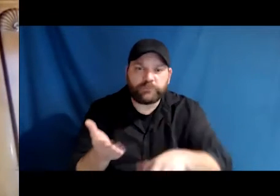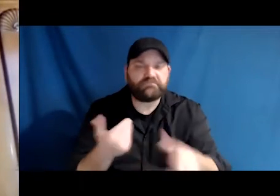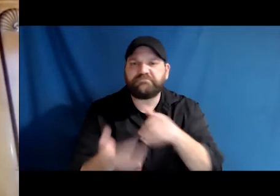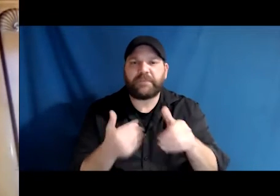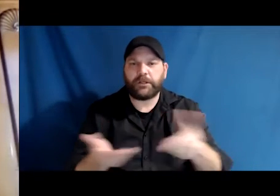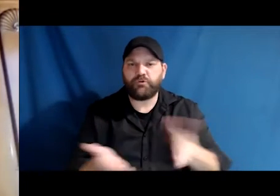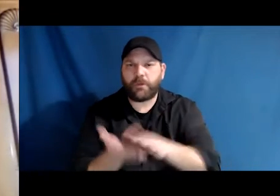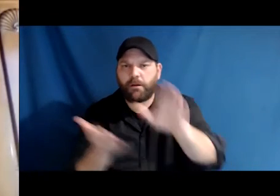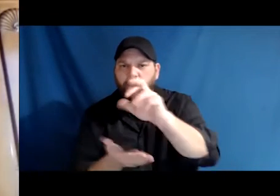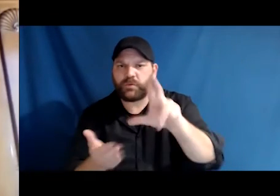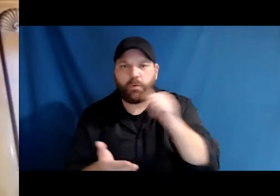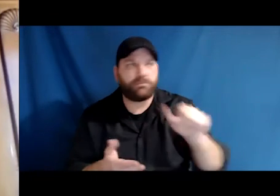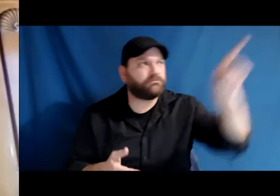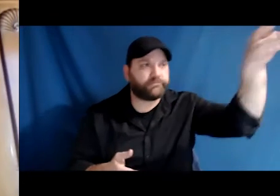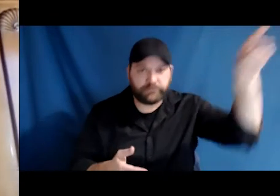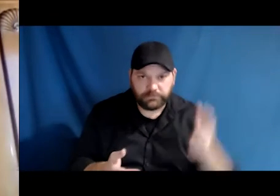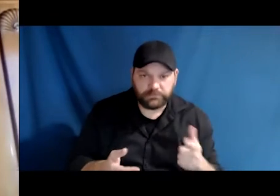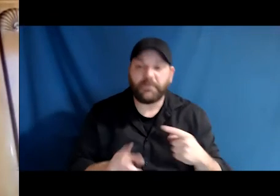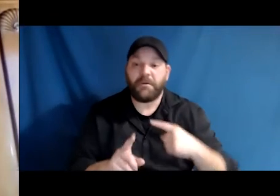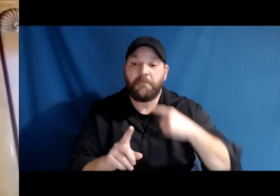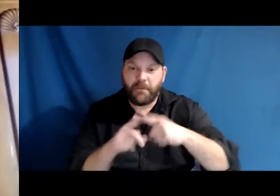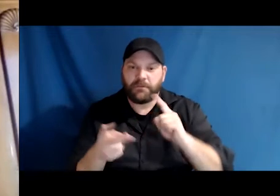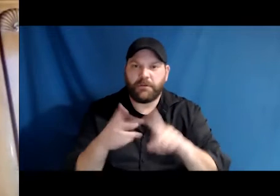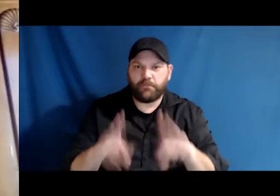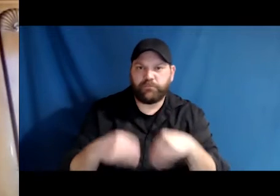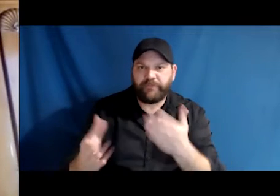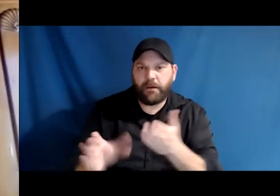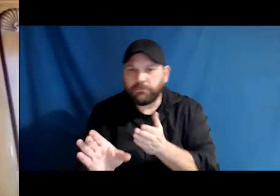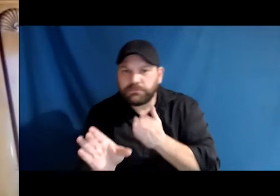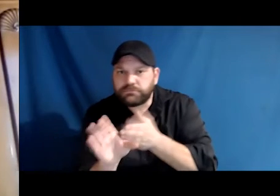and for the first time counseling and psychological services were offered remotely.